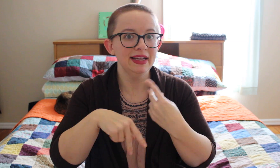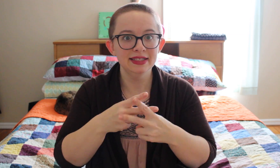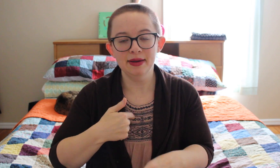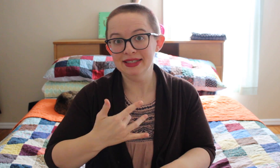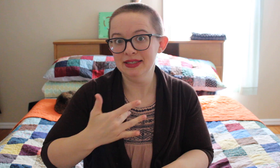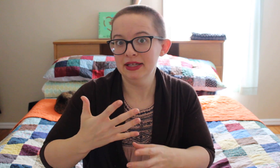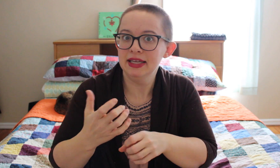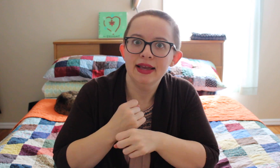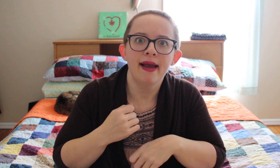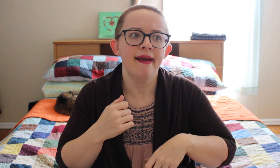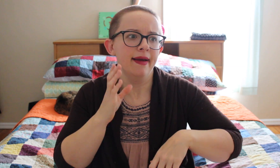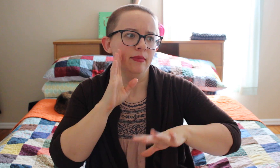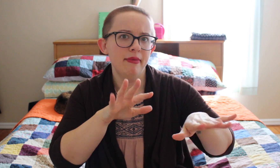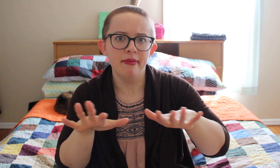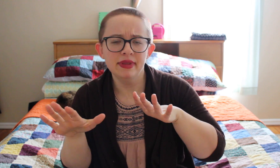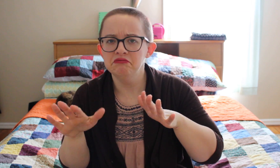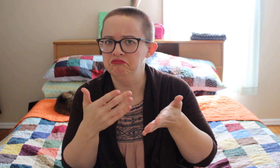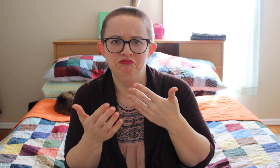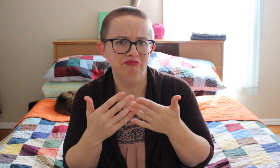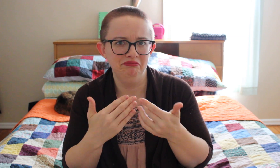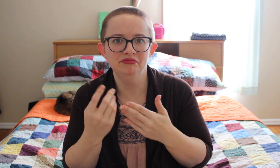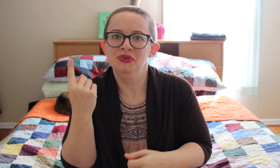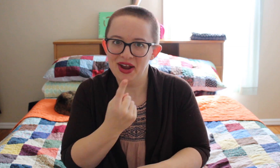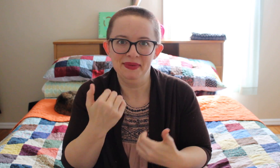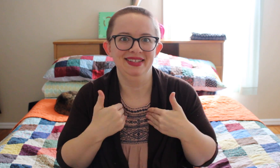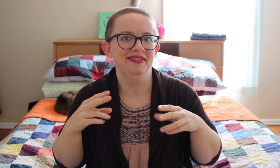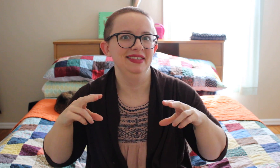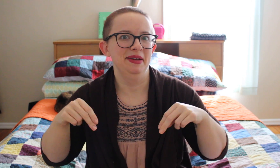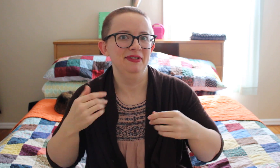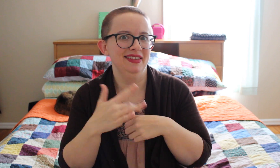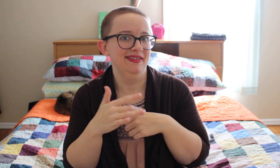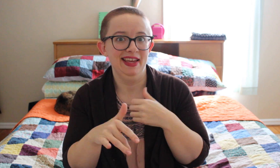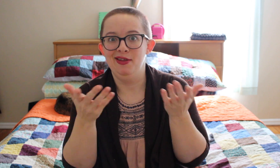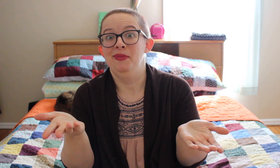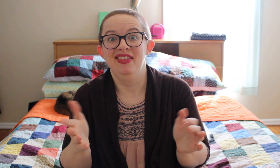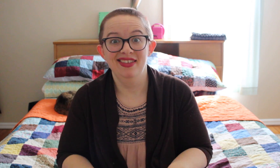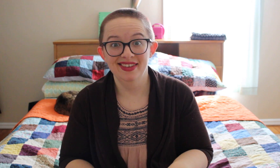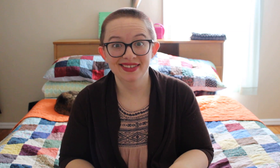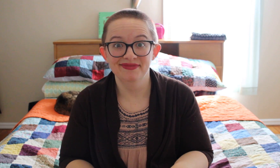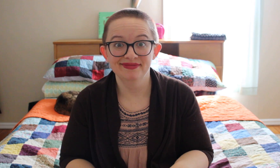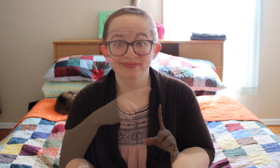You know do I have the right, you know size? All of this stuff doesn't matter. You always have diapers available.